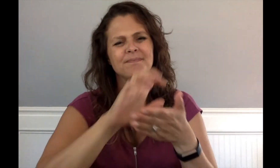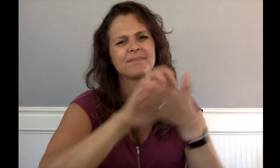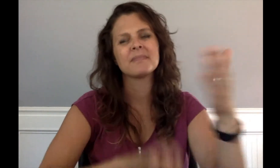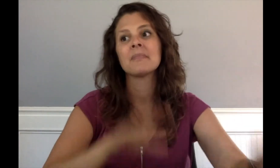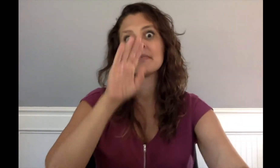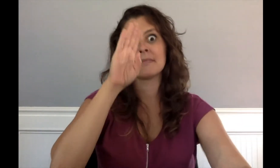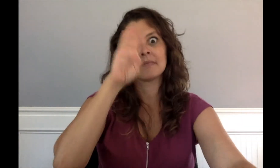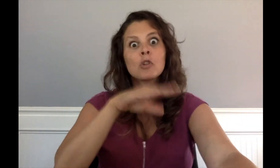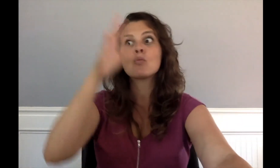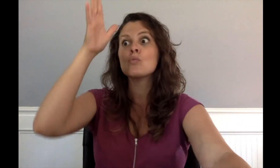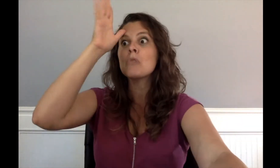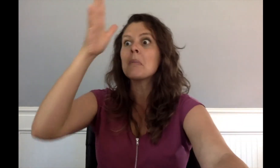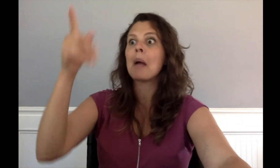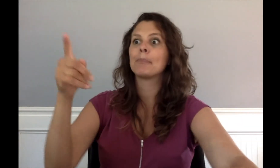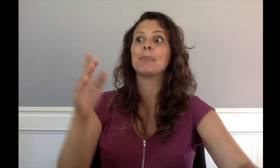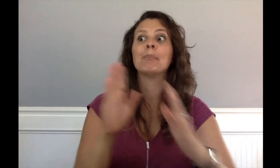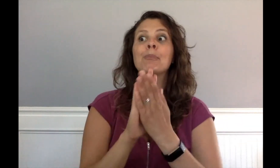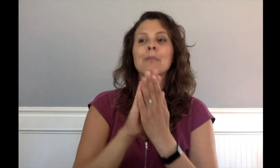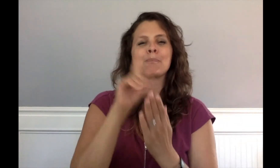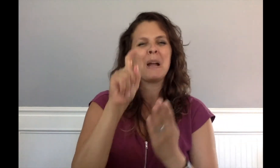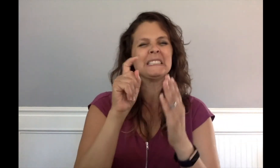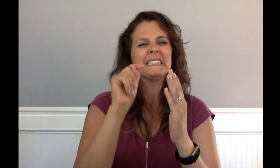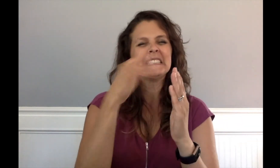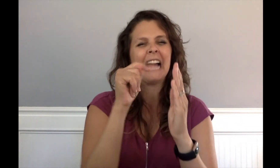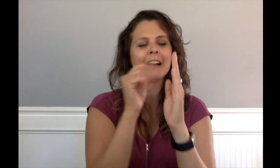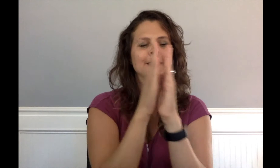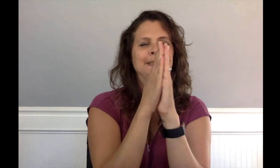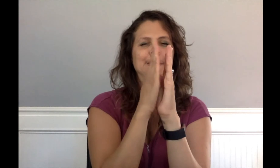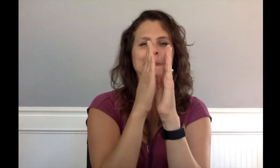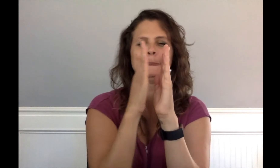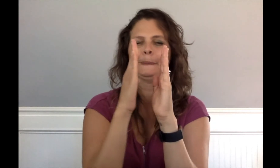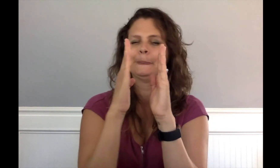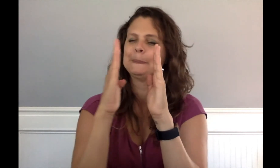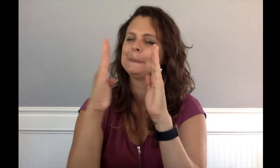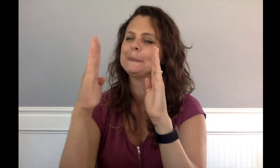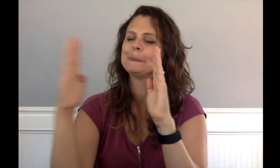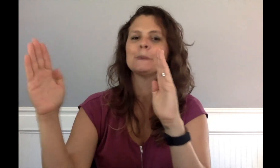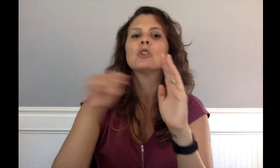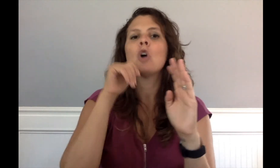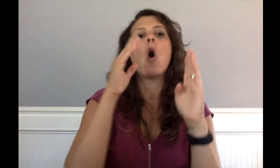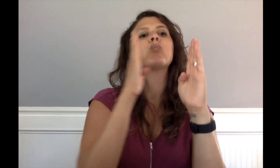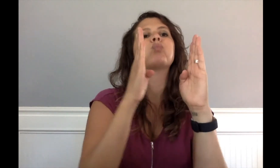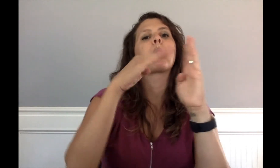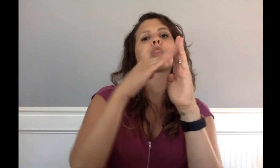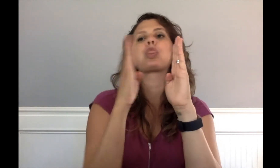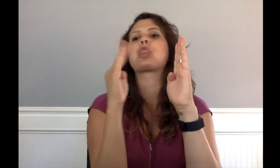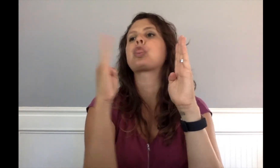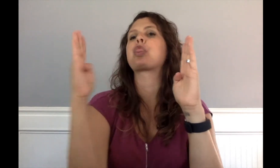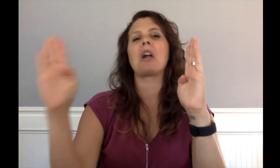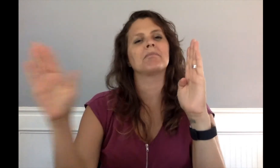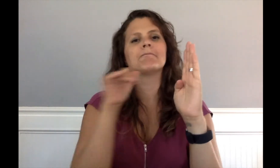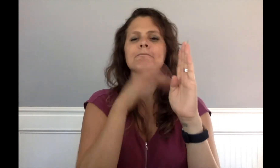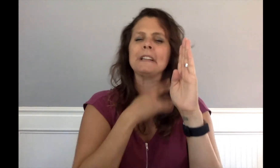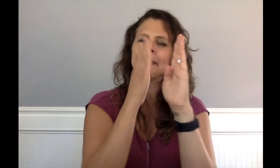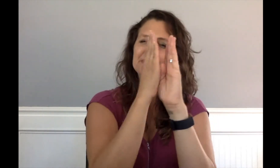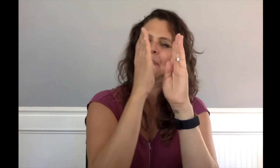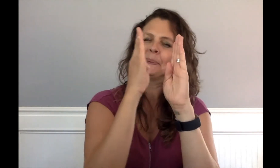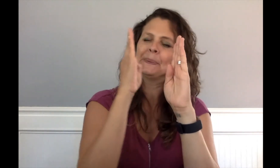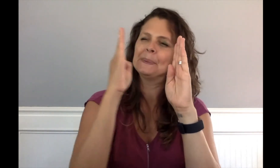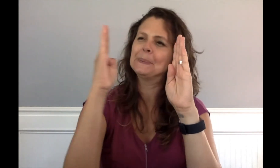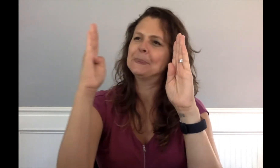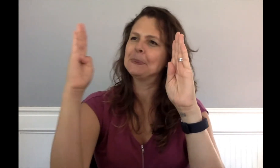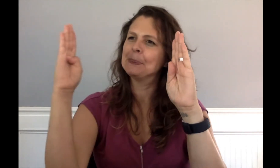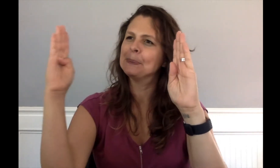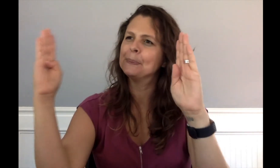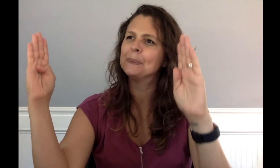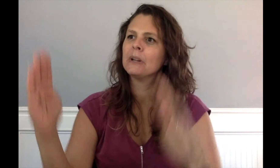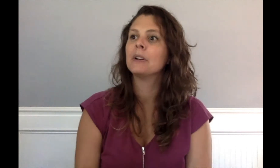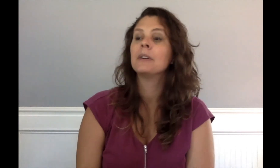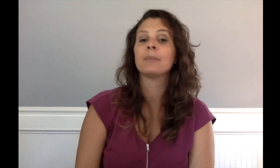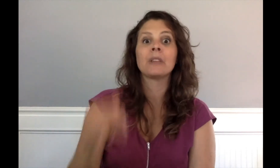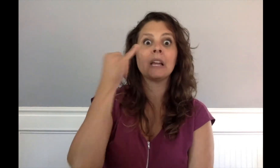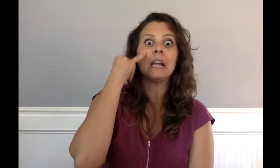"Grandpa always keeps his books packed tight together.